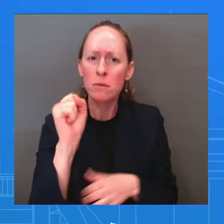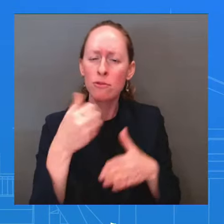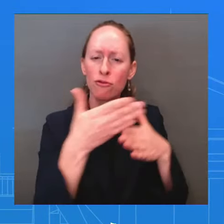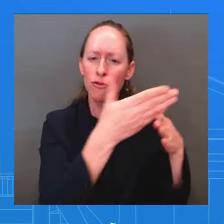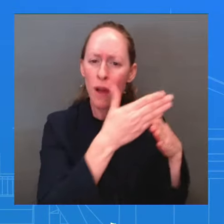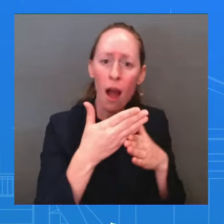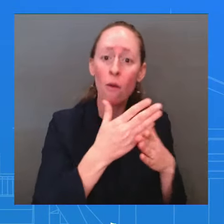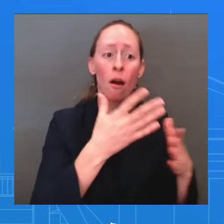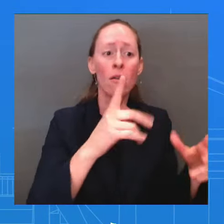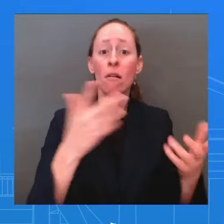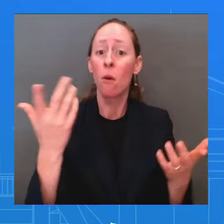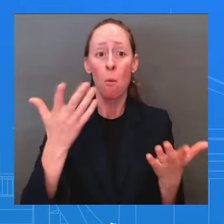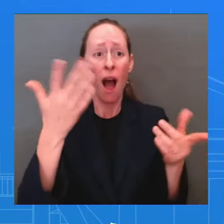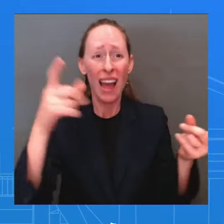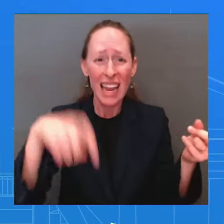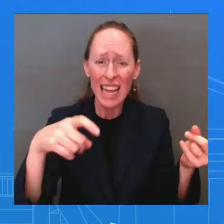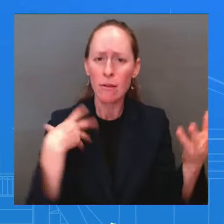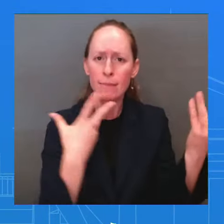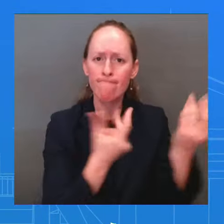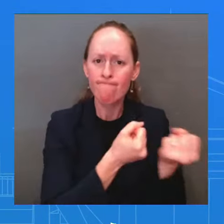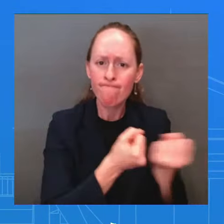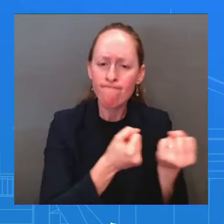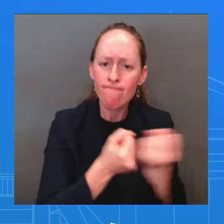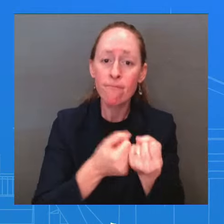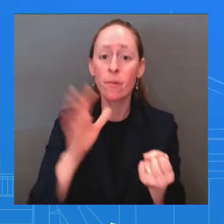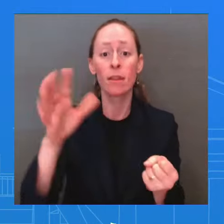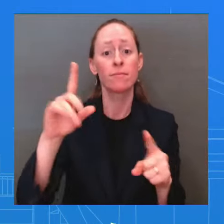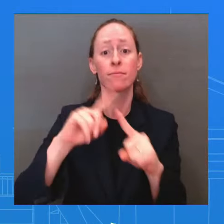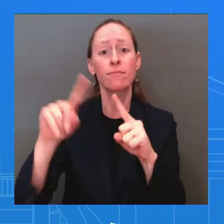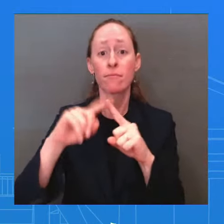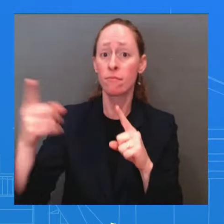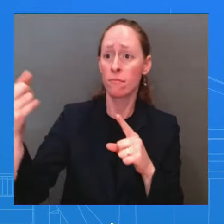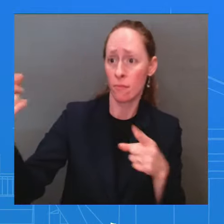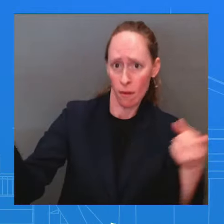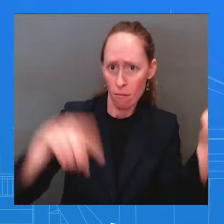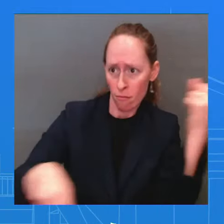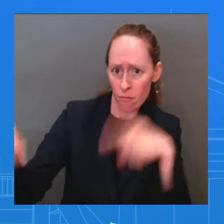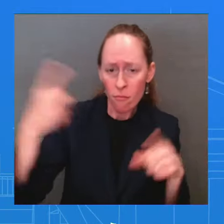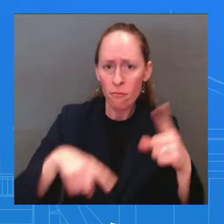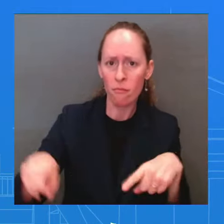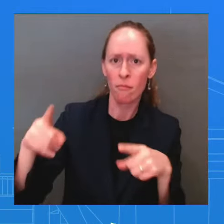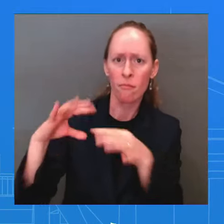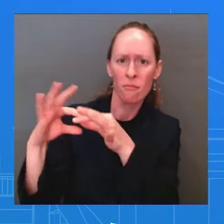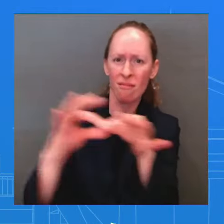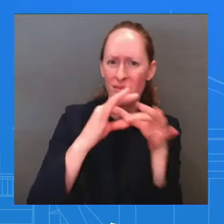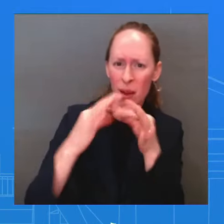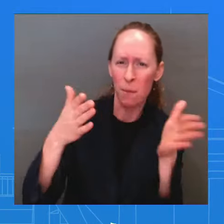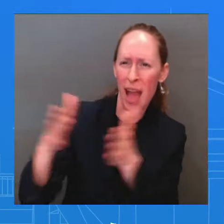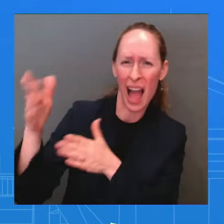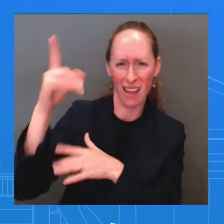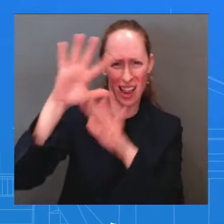to galvanizing cooperation to tackle the climate crisis, to strengthening global support for Ukraine's sovereignty and territorial integrity